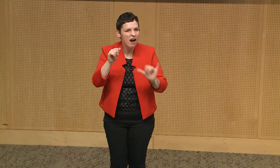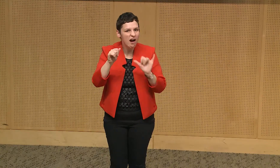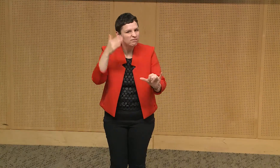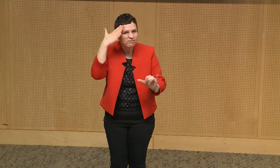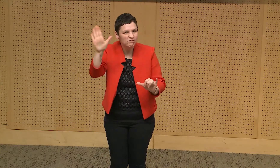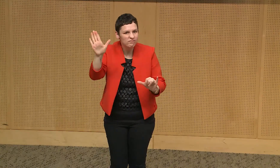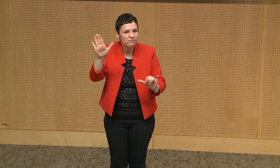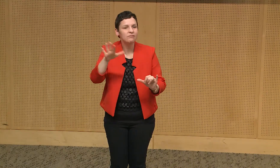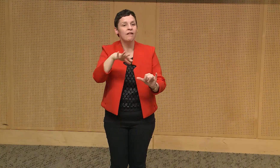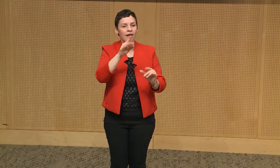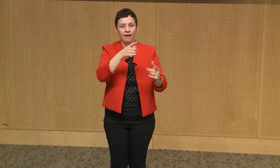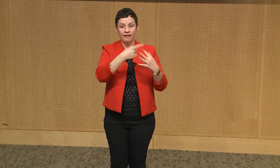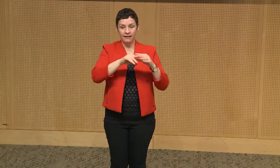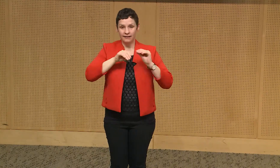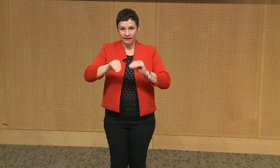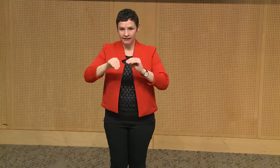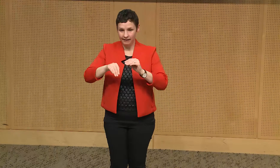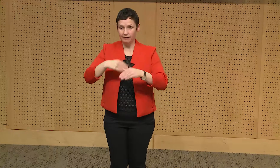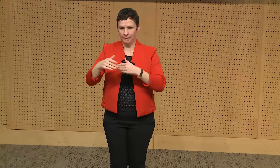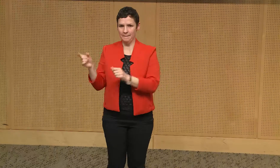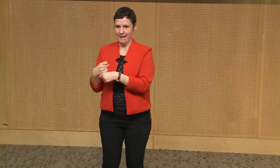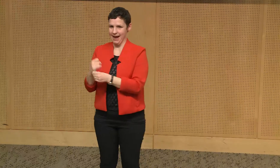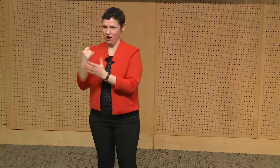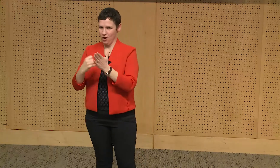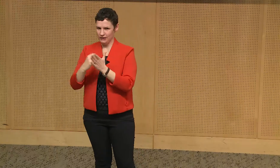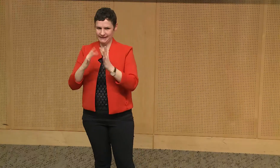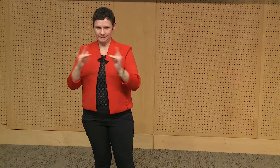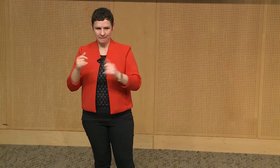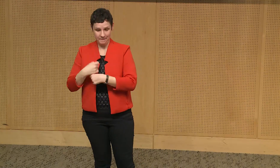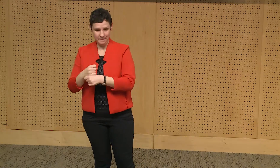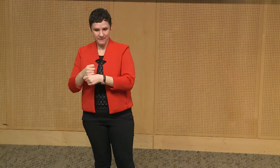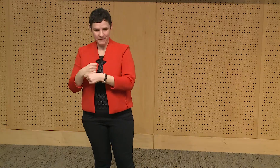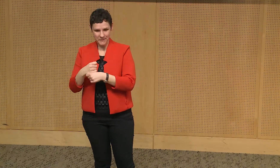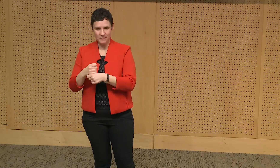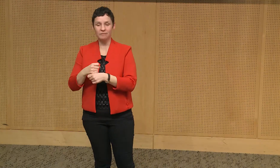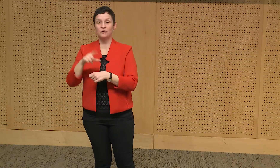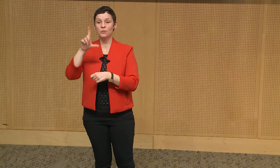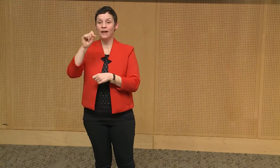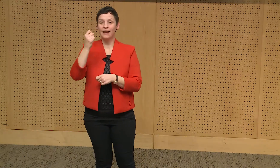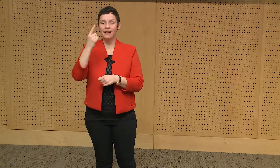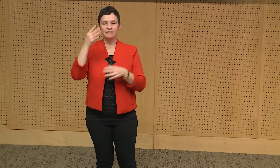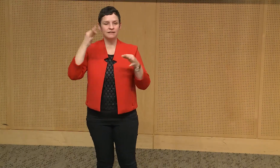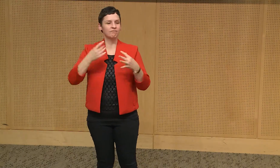and he did a search online and found De'VIA. He was unaware of De'VIA previous to that.